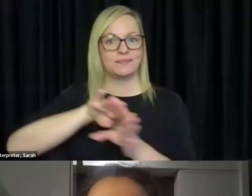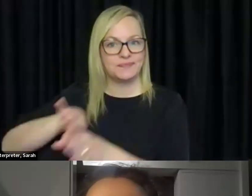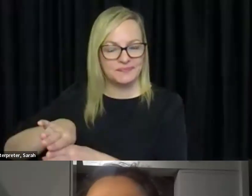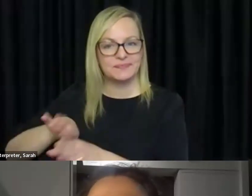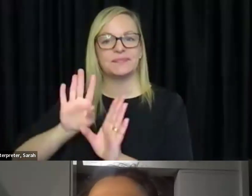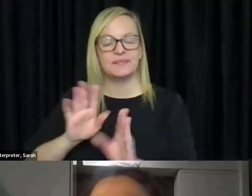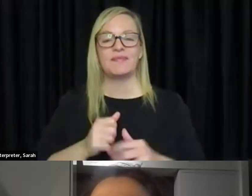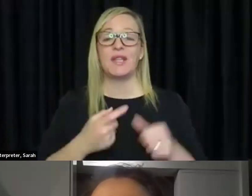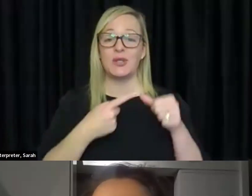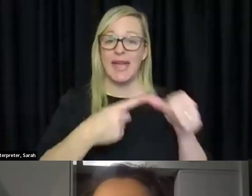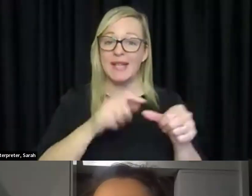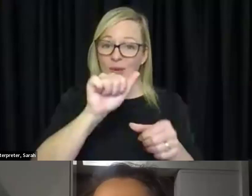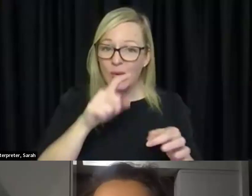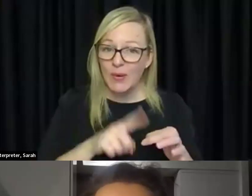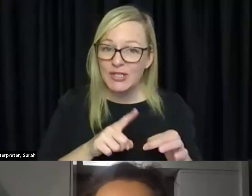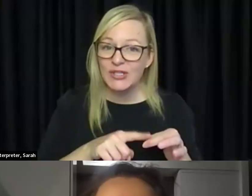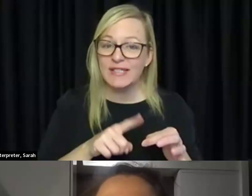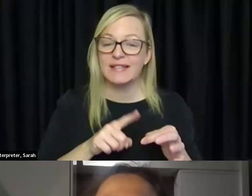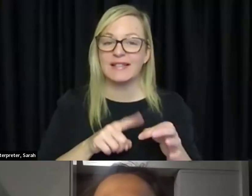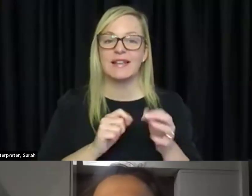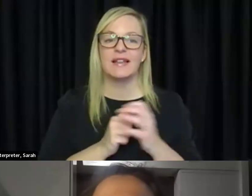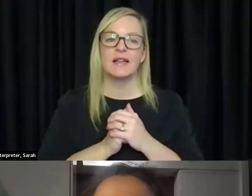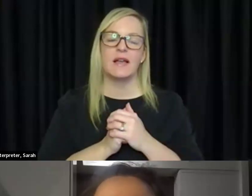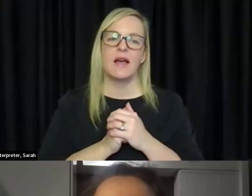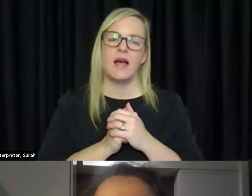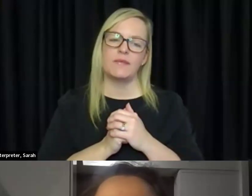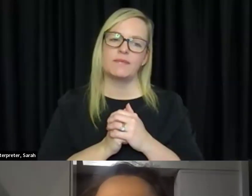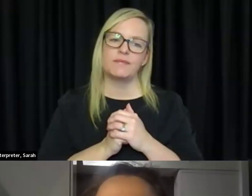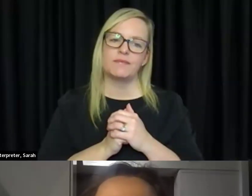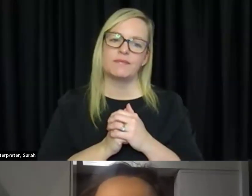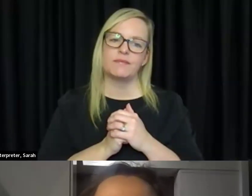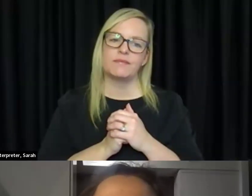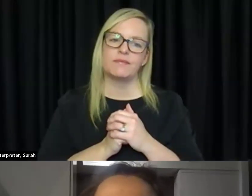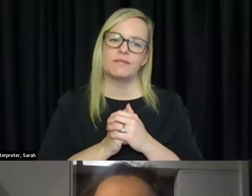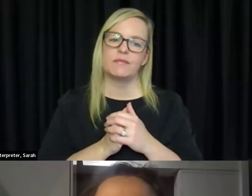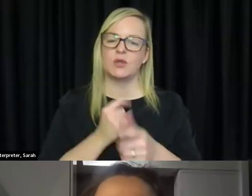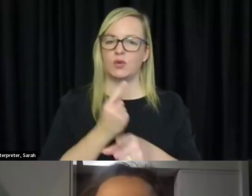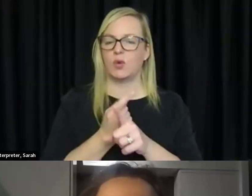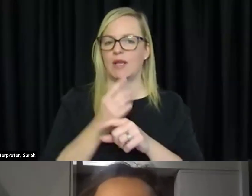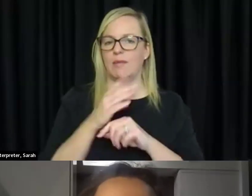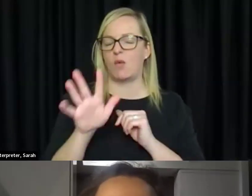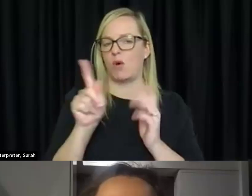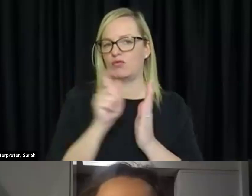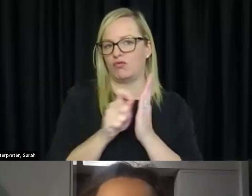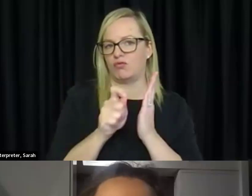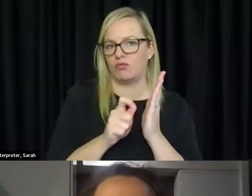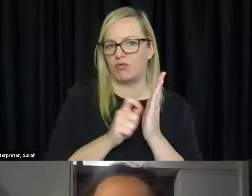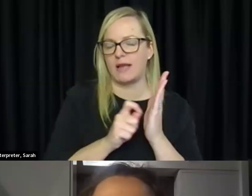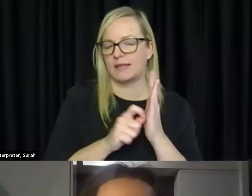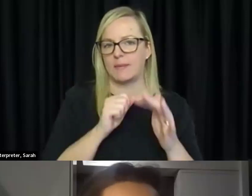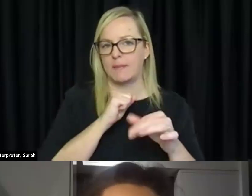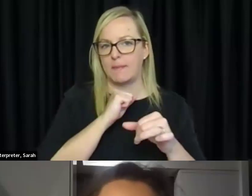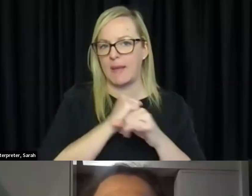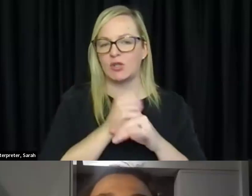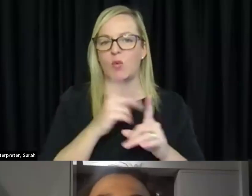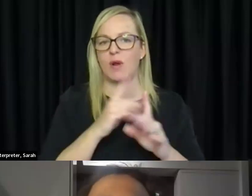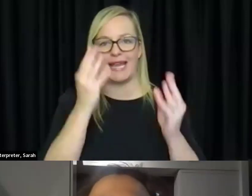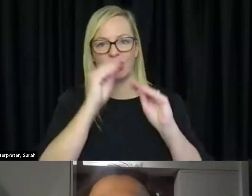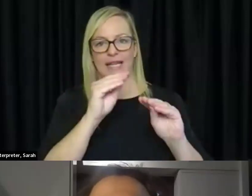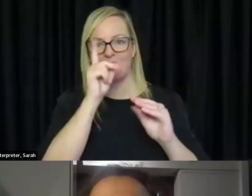In answer to your question around what writers, publishers and educators can do to collaborate in